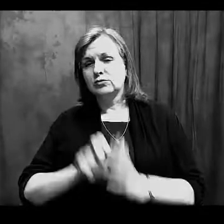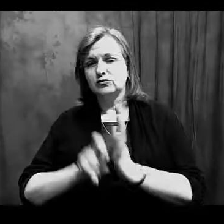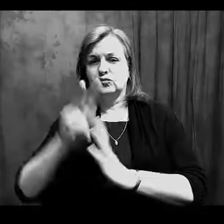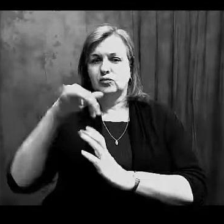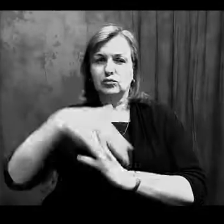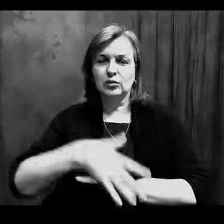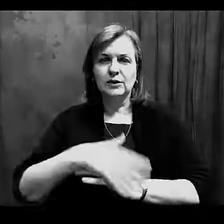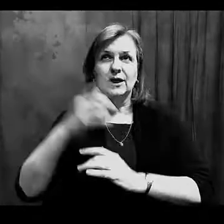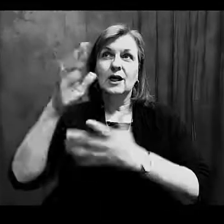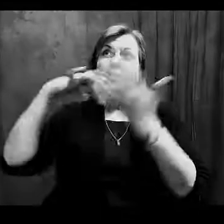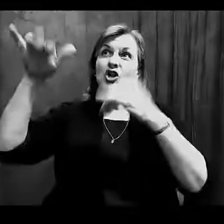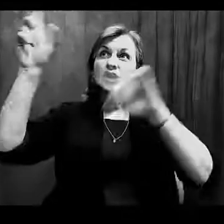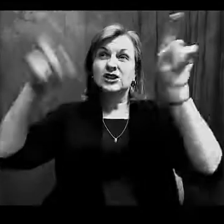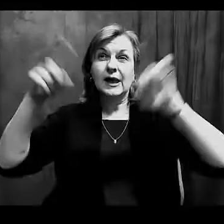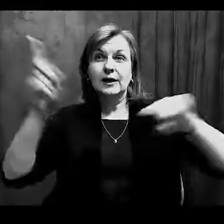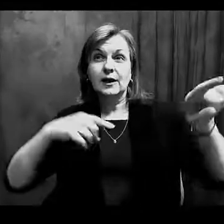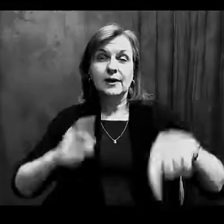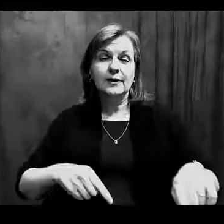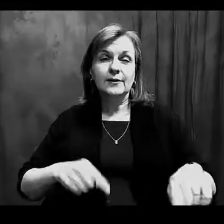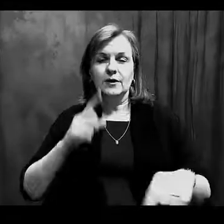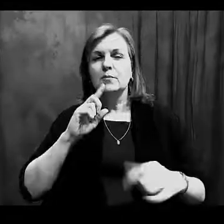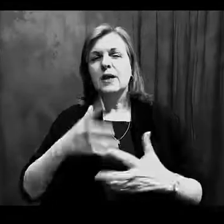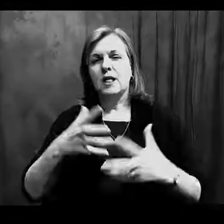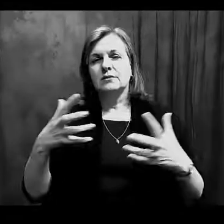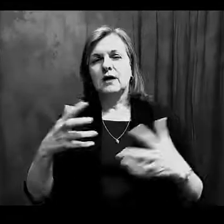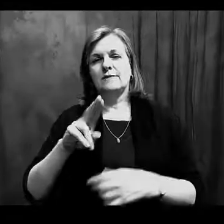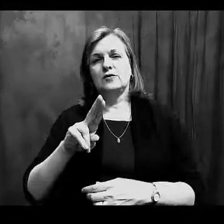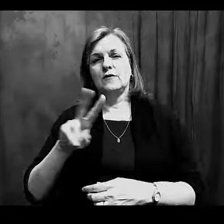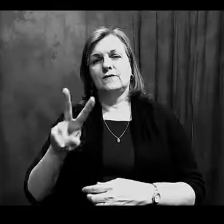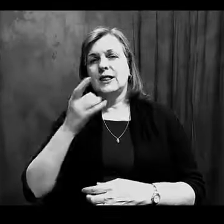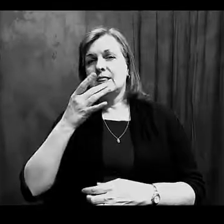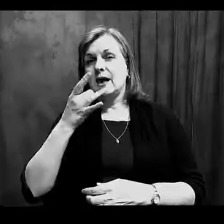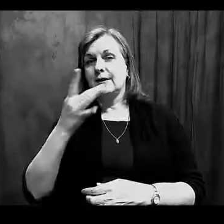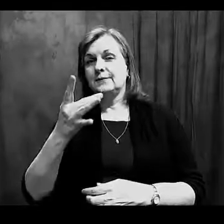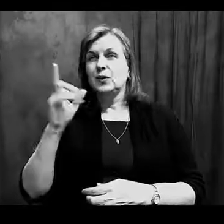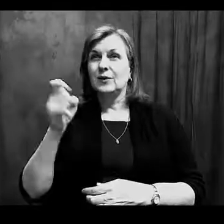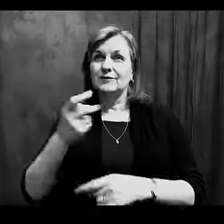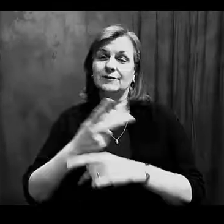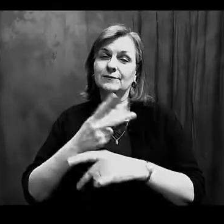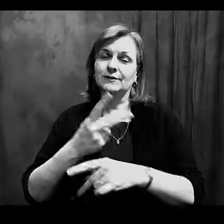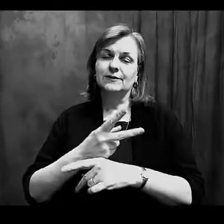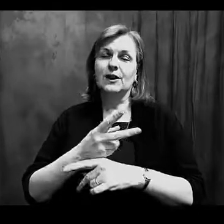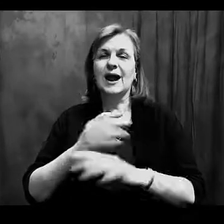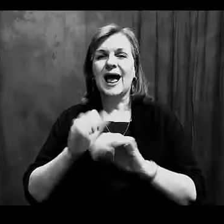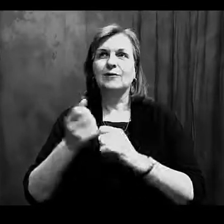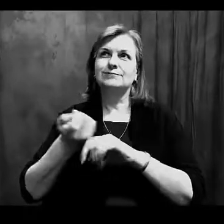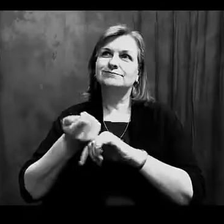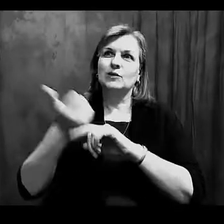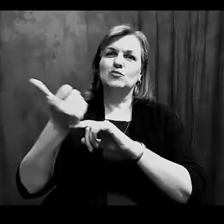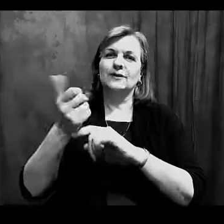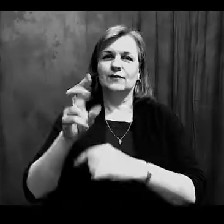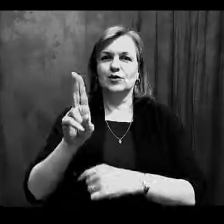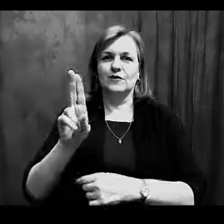storms - UV radiation would've been very very high and we will have to talk about how to get rid of that UV because we are going to have to